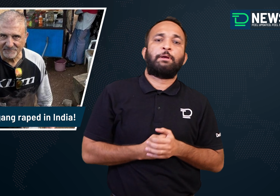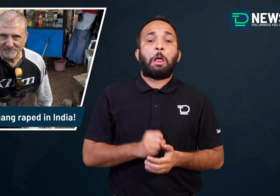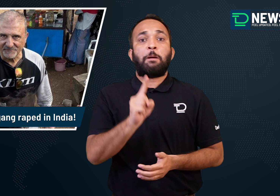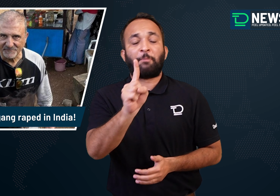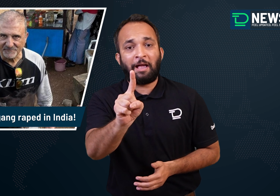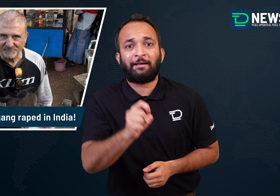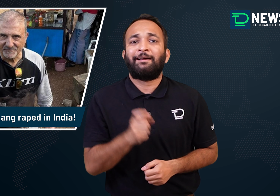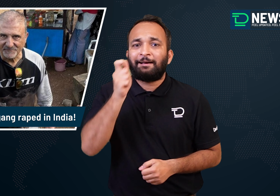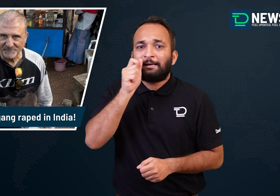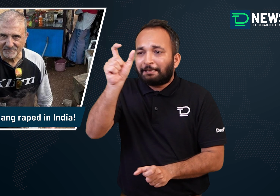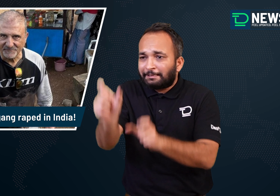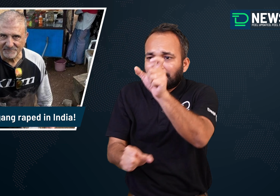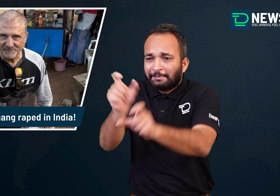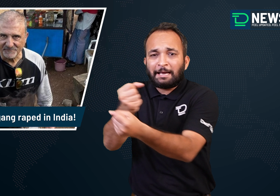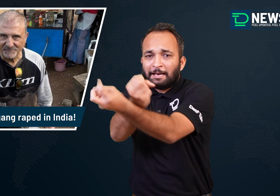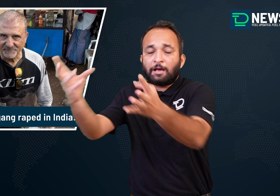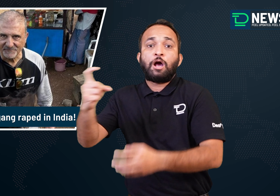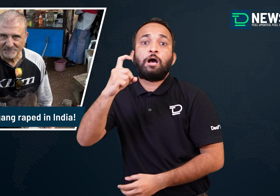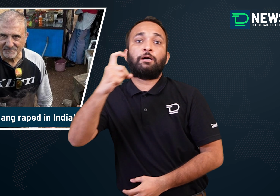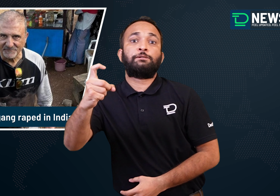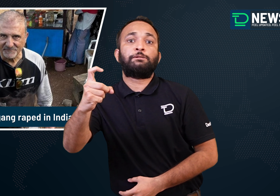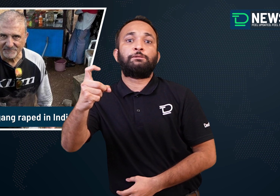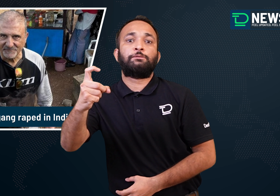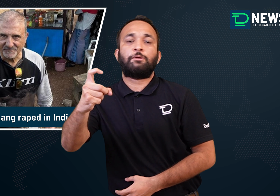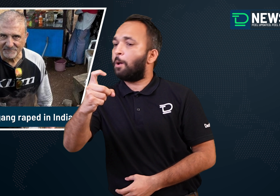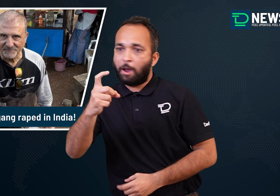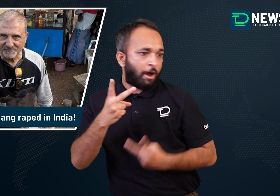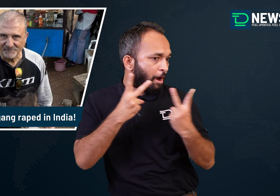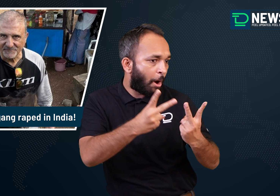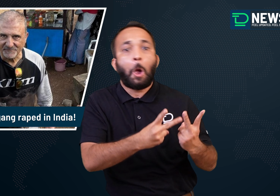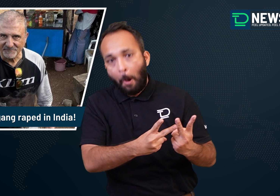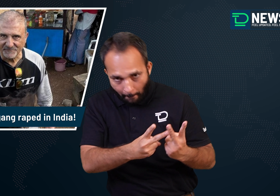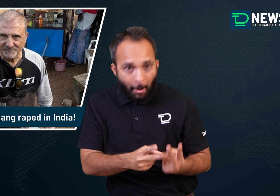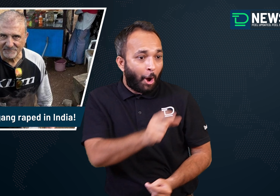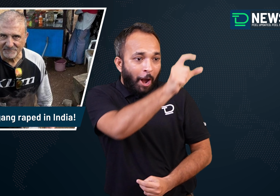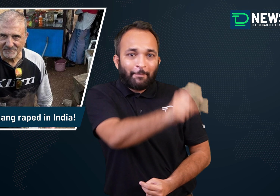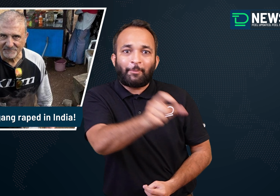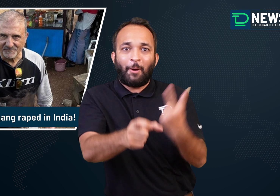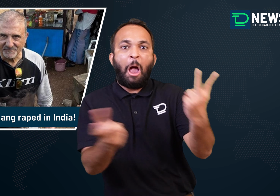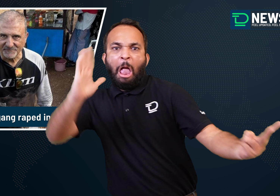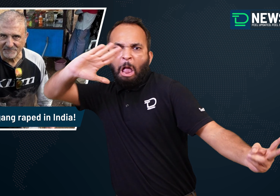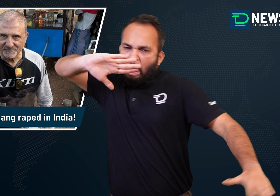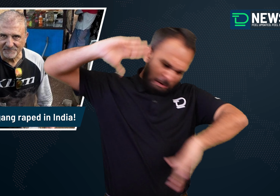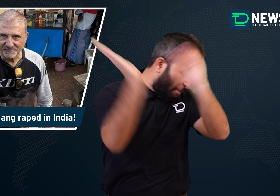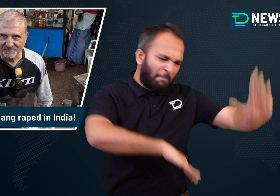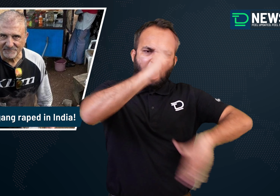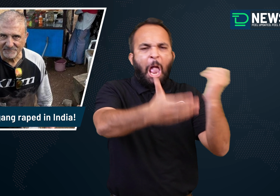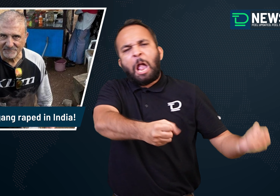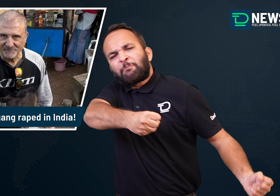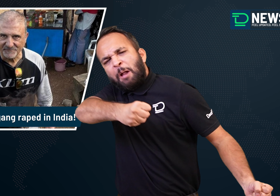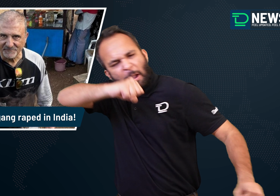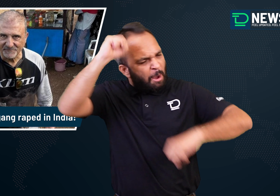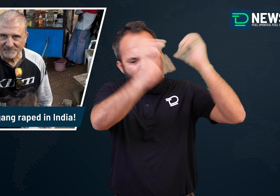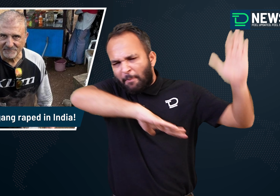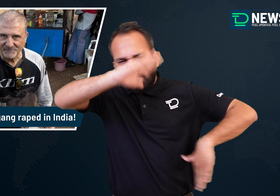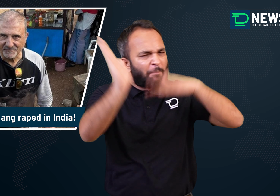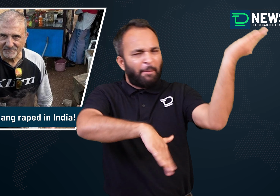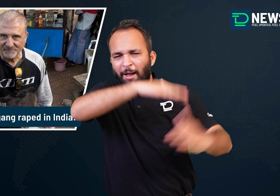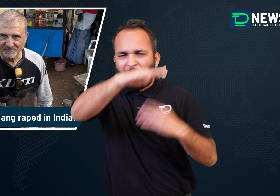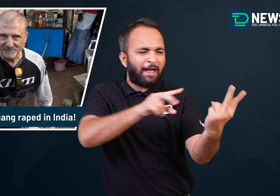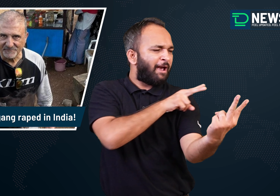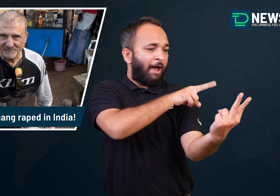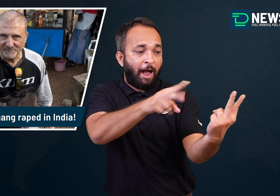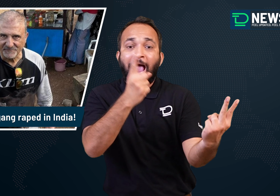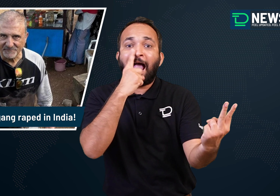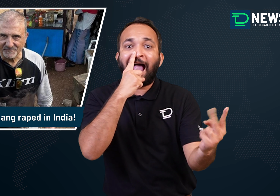But unfortunately, a group of seven men attacked them both brutally.